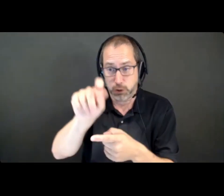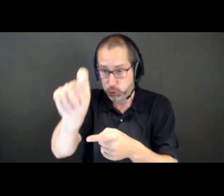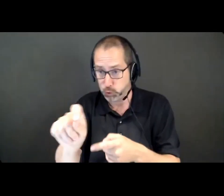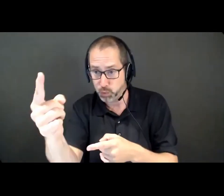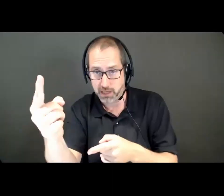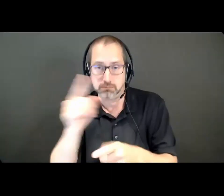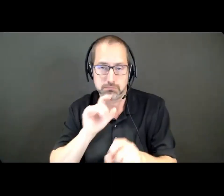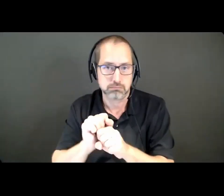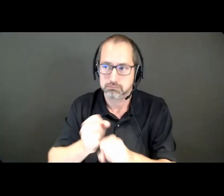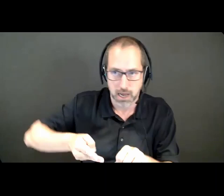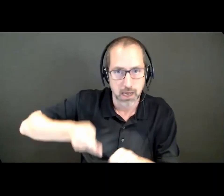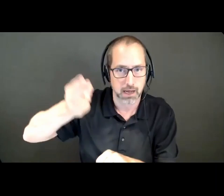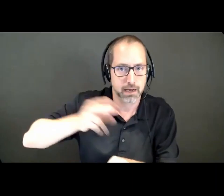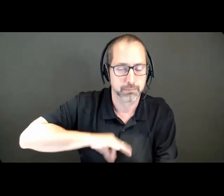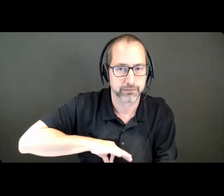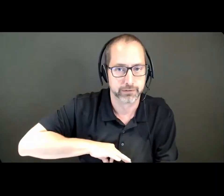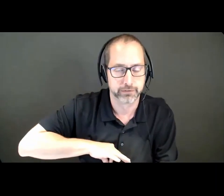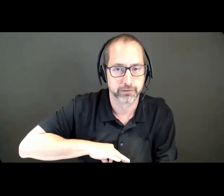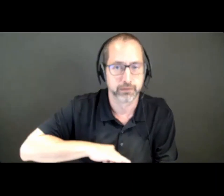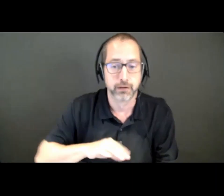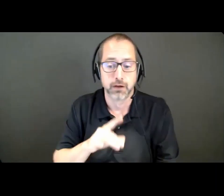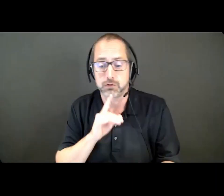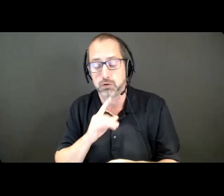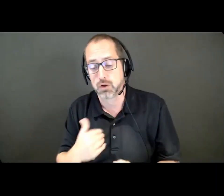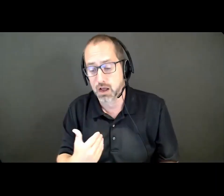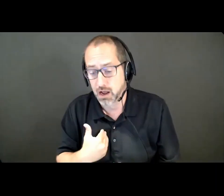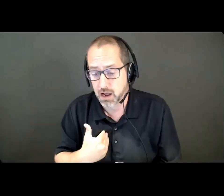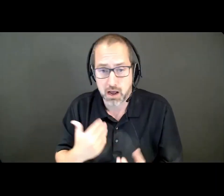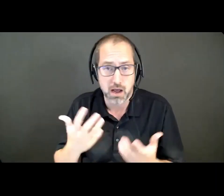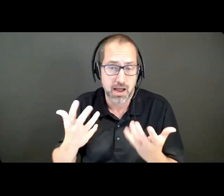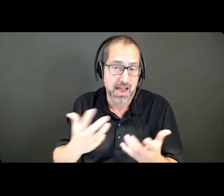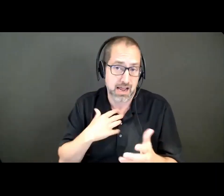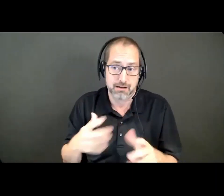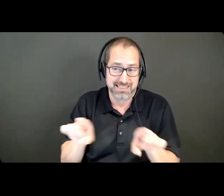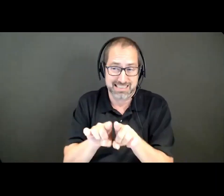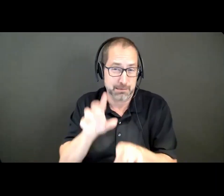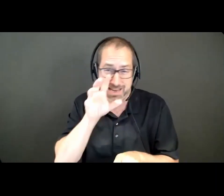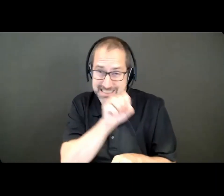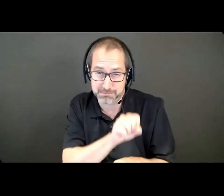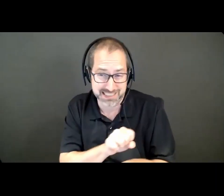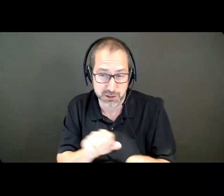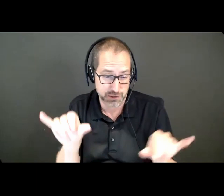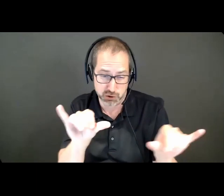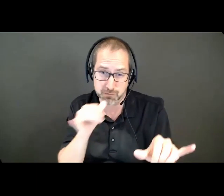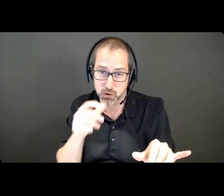high. I look forward to have a similar estimation for rehabilitation services, too. Because I feel